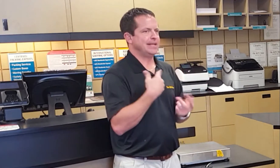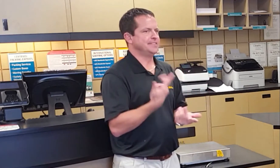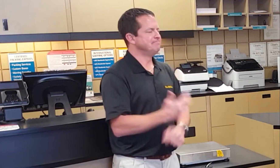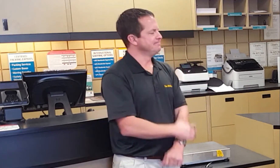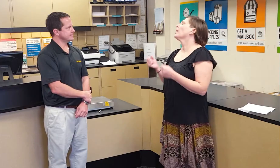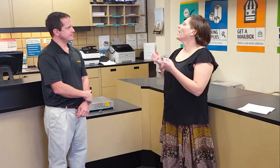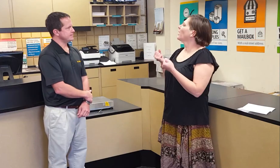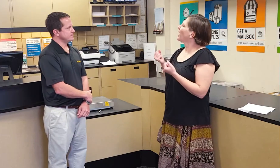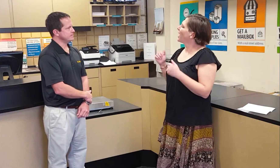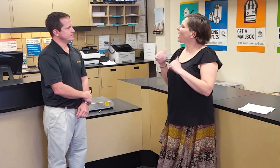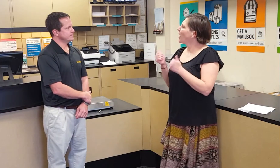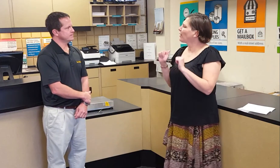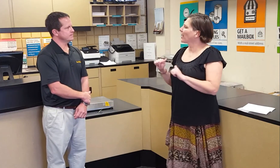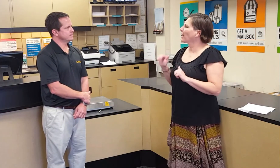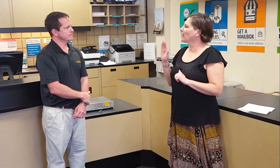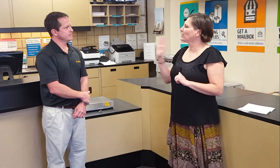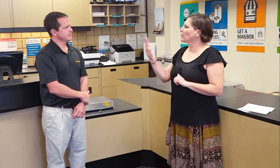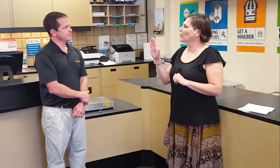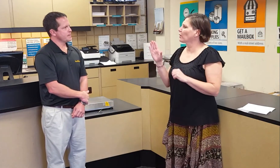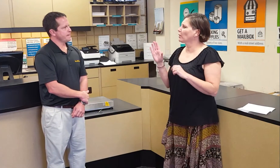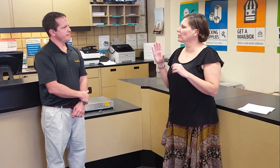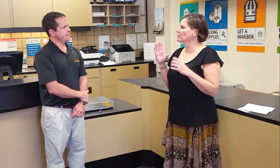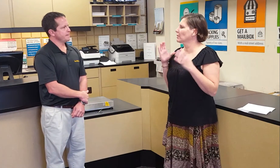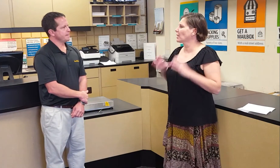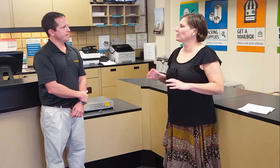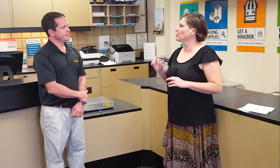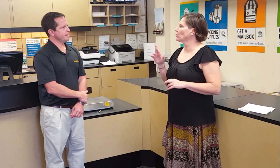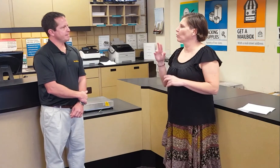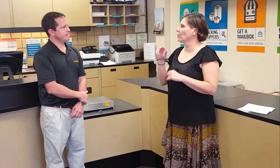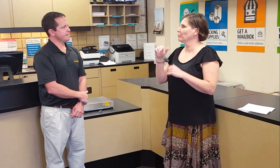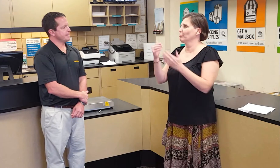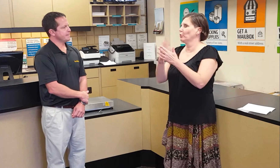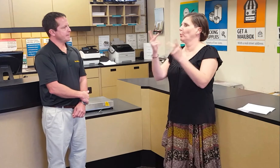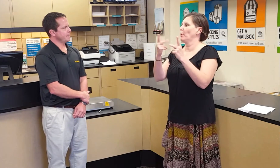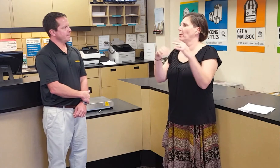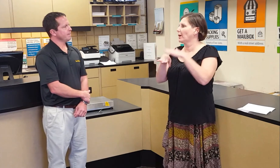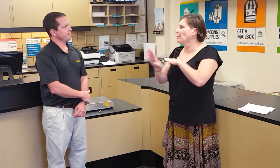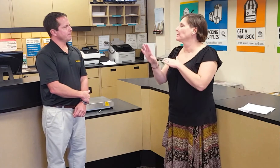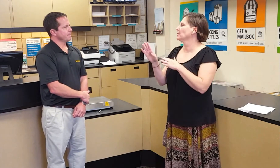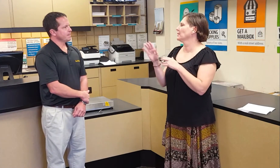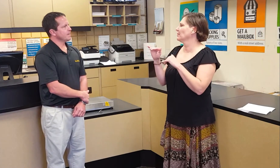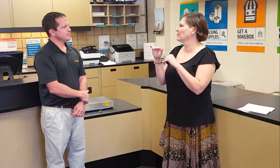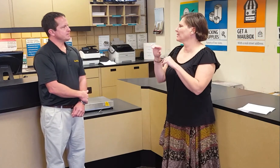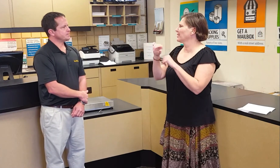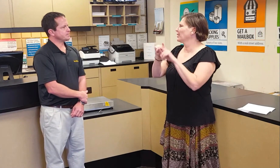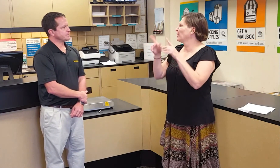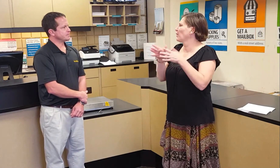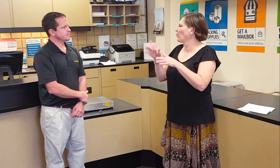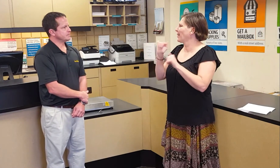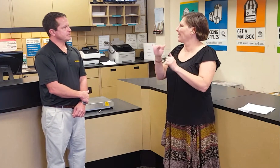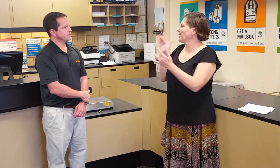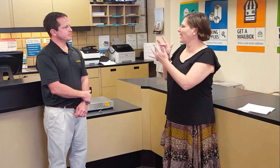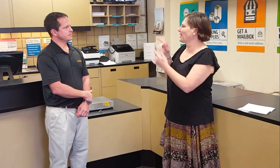And occasionally my old boss, he'll come in and visit me. How can your customers or any new people coming into the store,